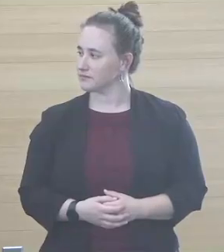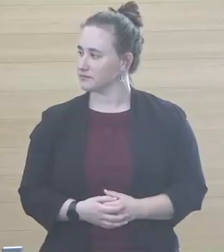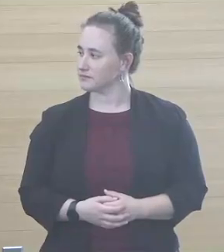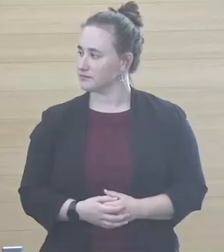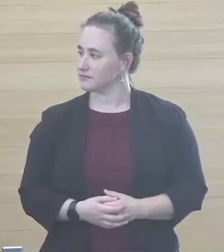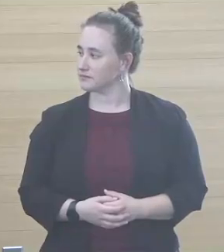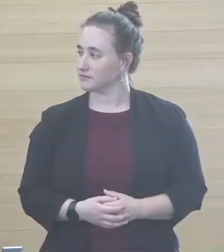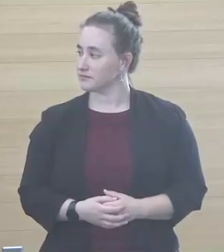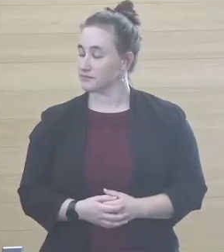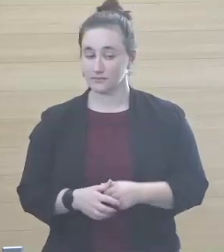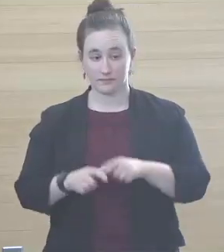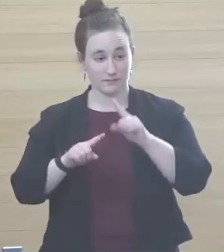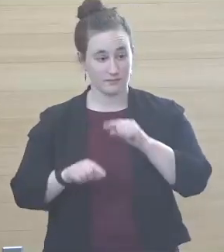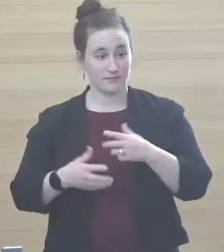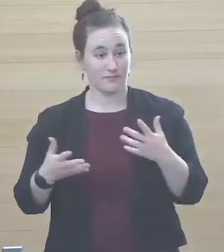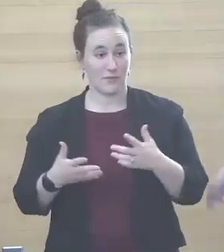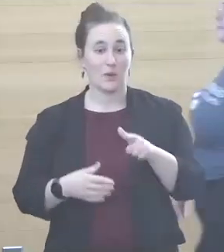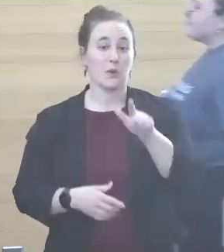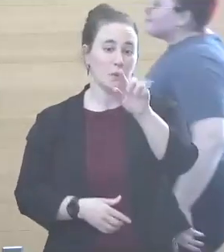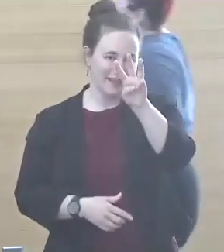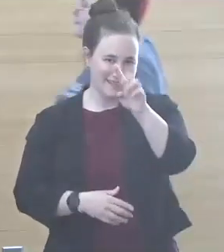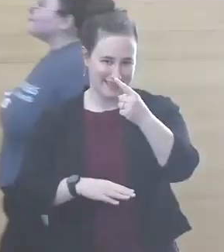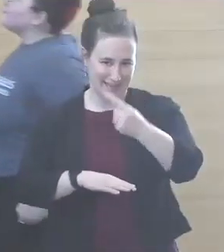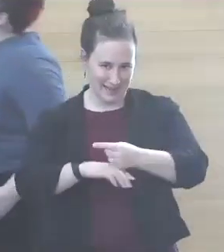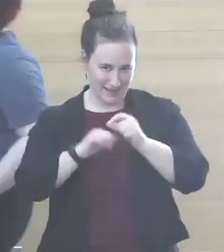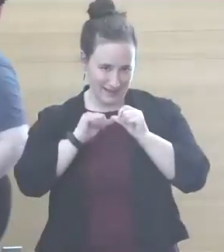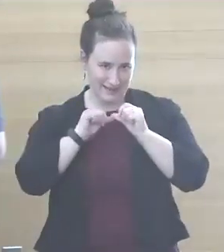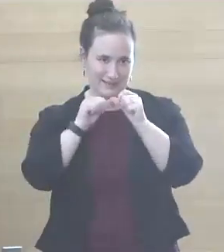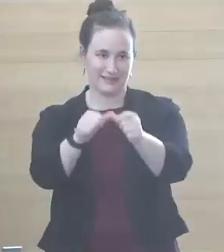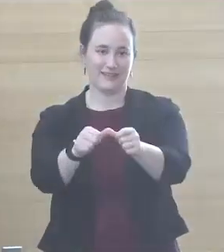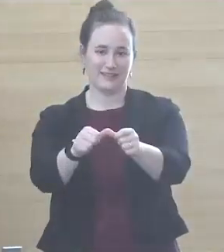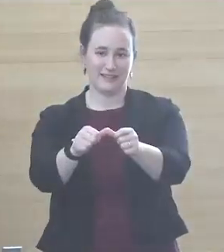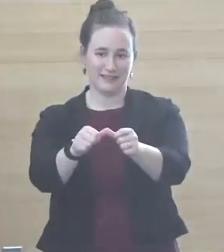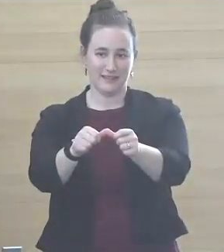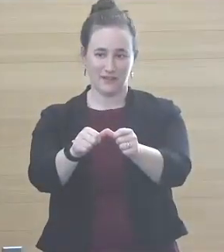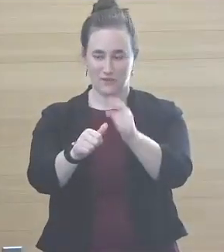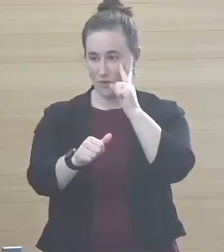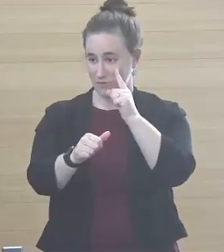It was 26 days for those of you who got it, correct.